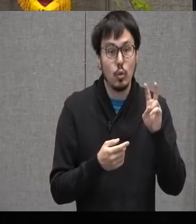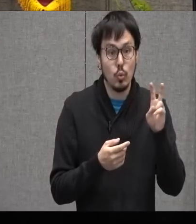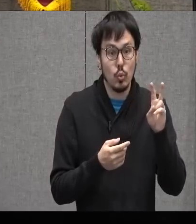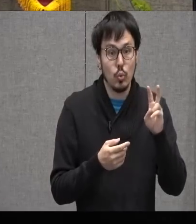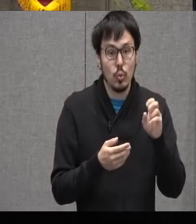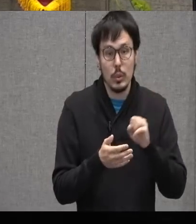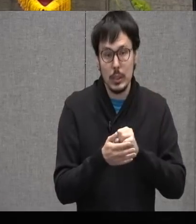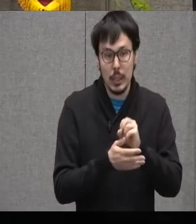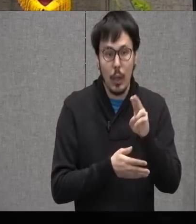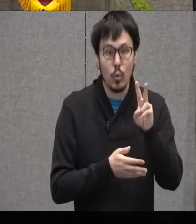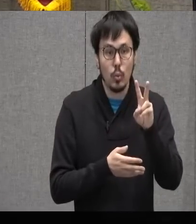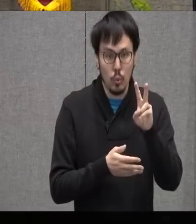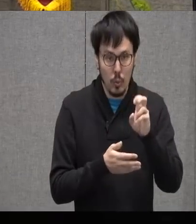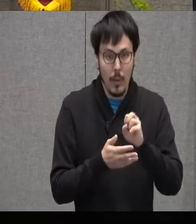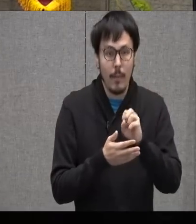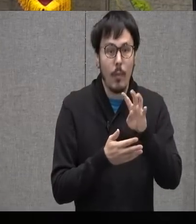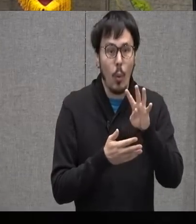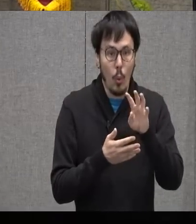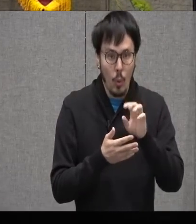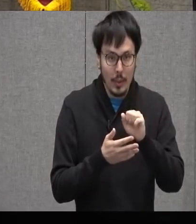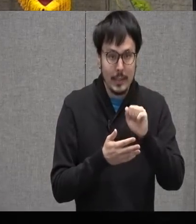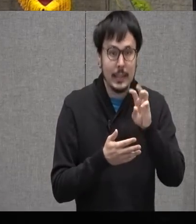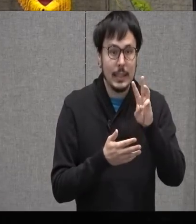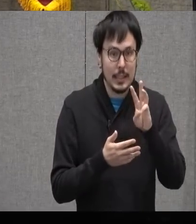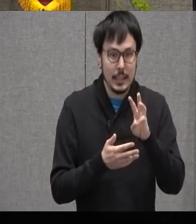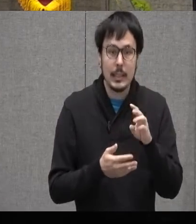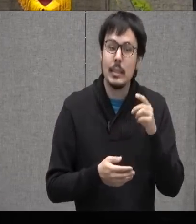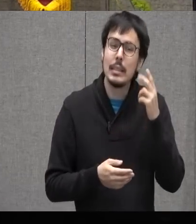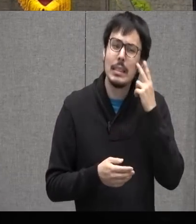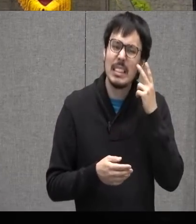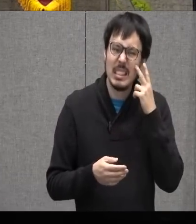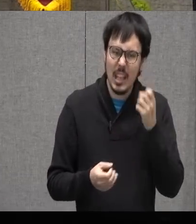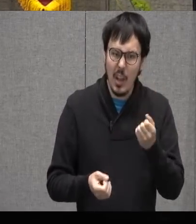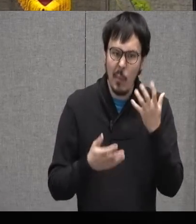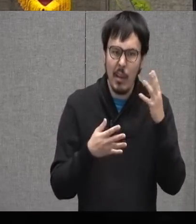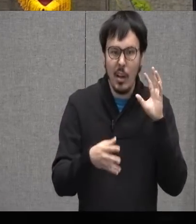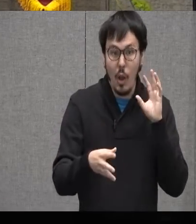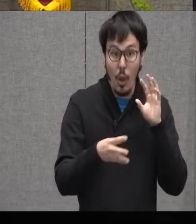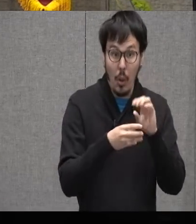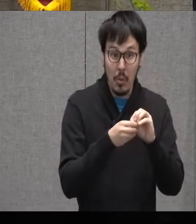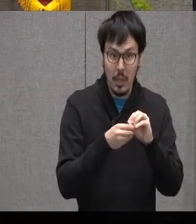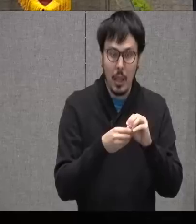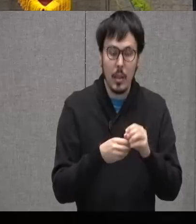And then we can see how many this pile of crayons is. Do you wanna take a guess